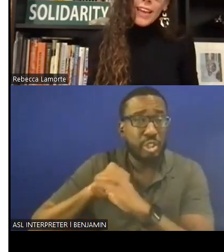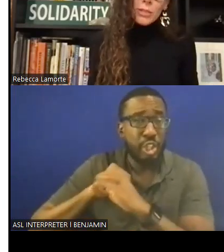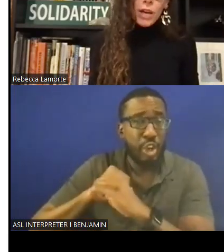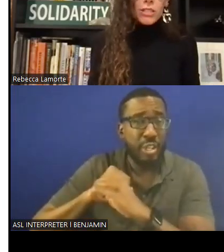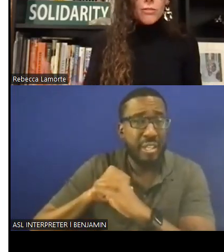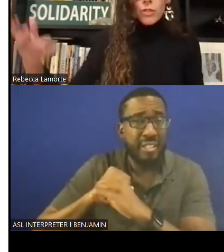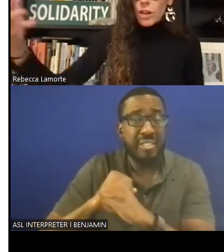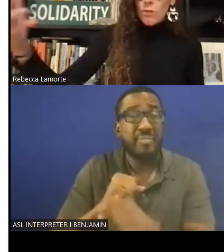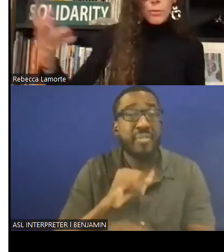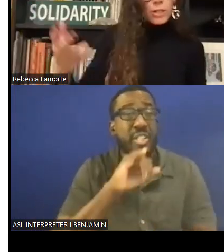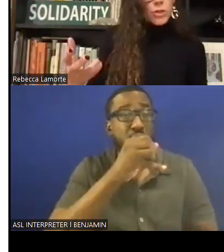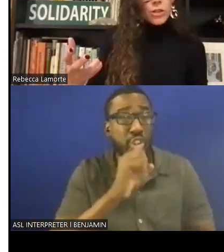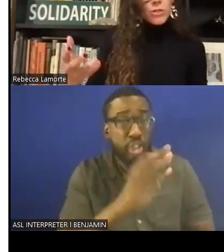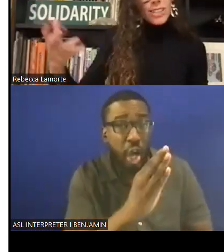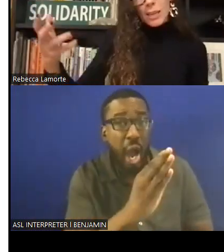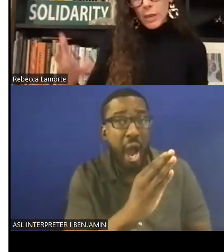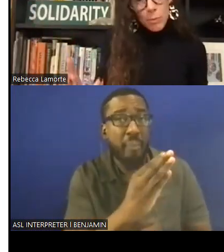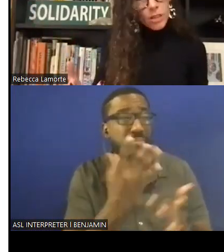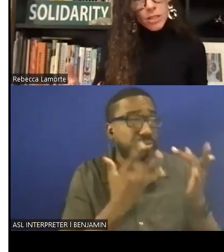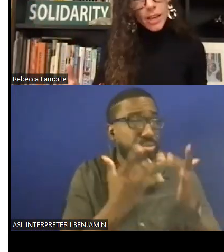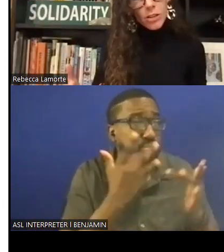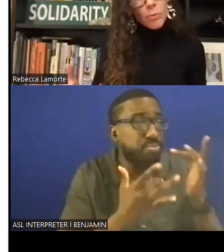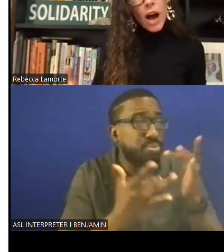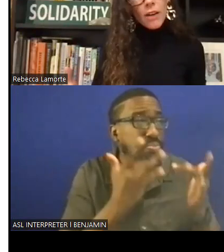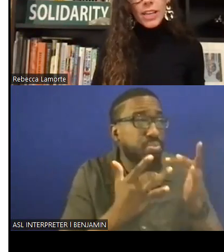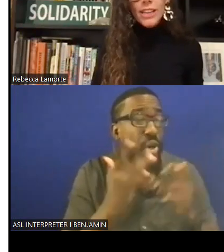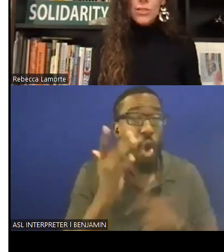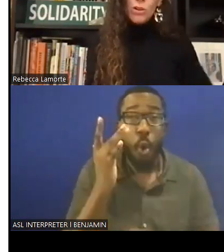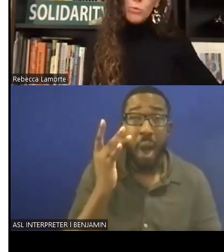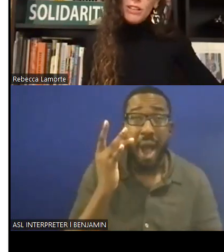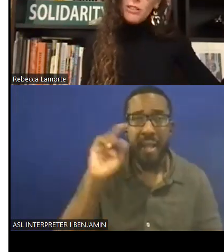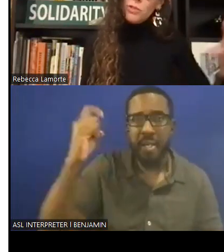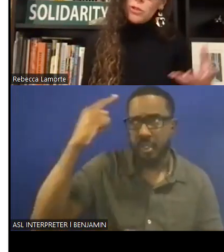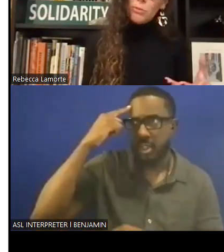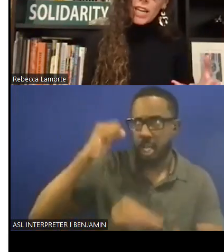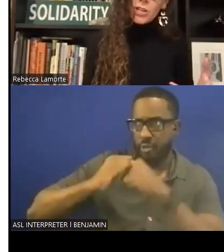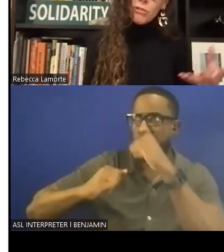And that's because of the government structures that keep people in a cycle of poverty. That's also because of discrimination